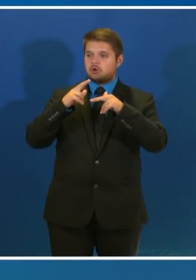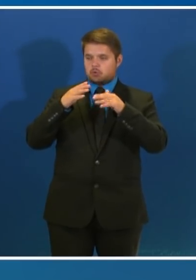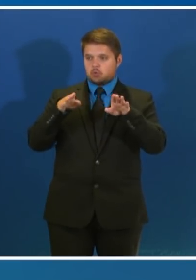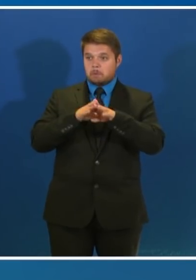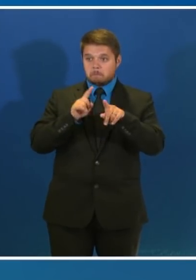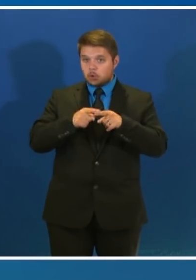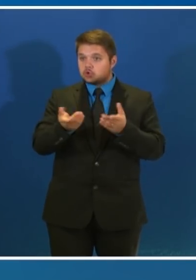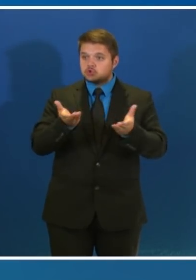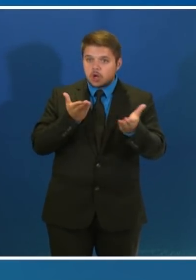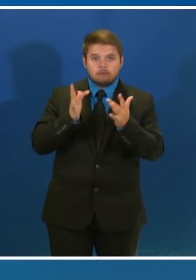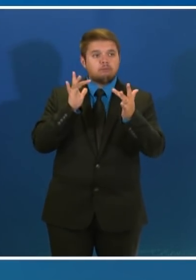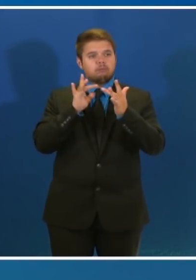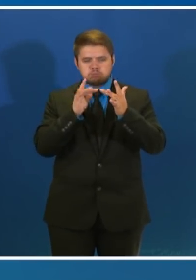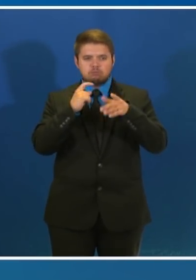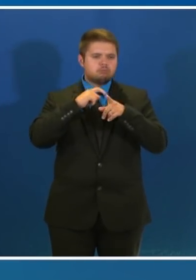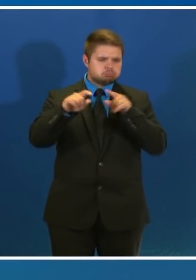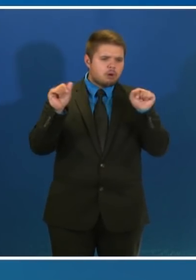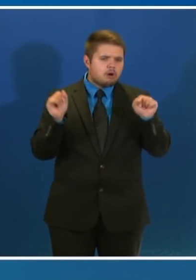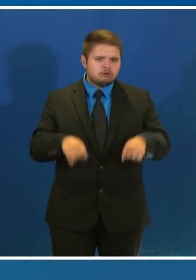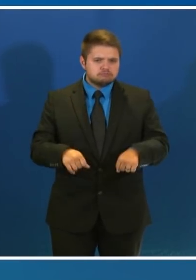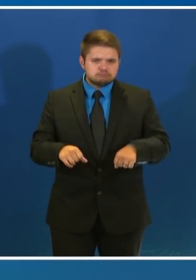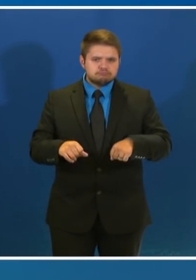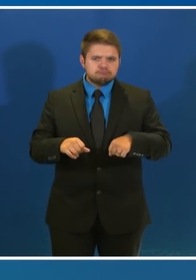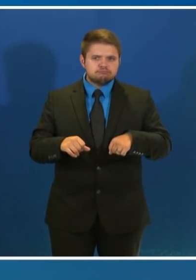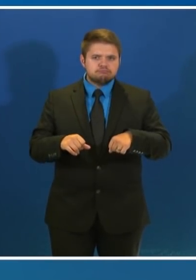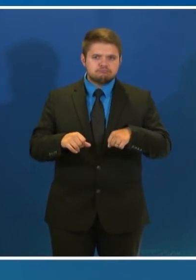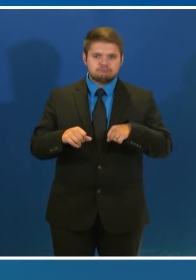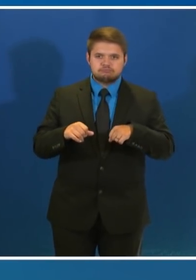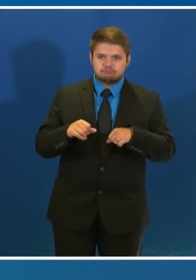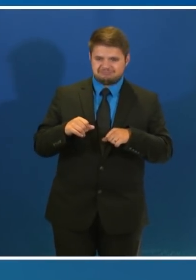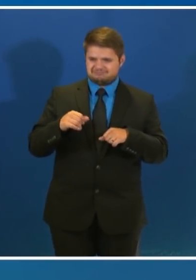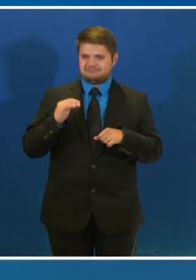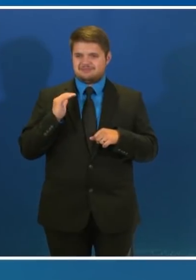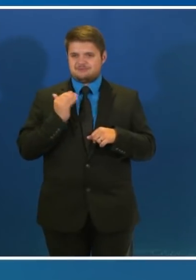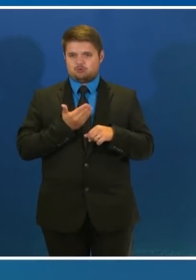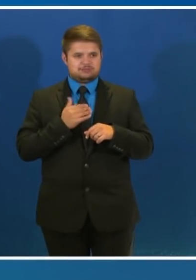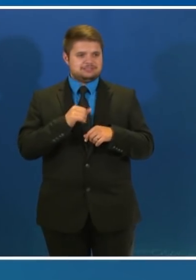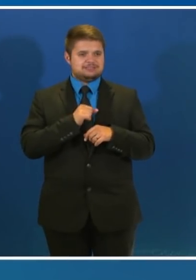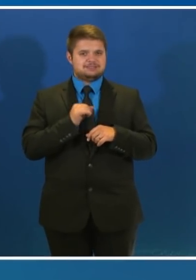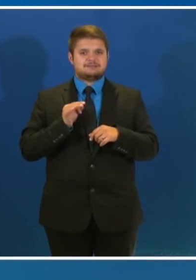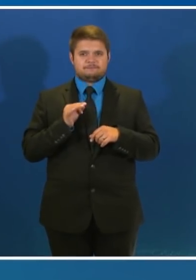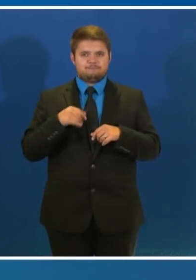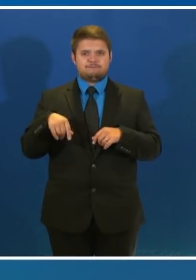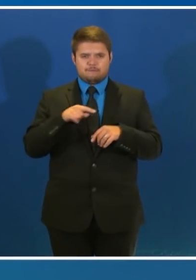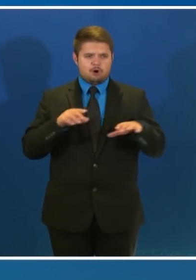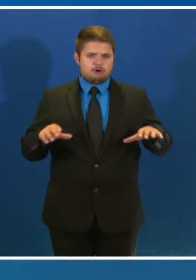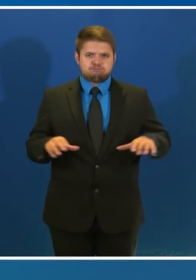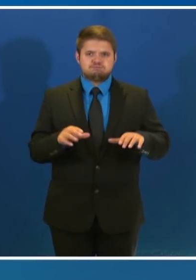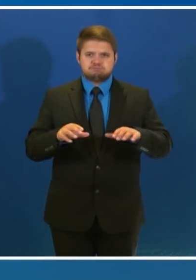Our staff except for public service and essential services continue to work mostly from home.